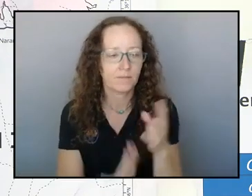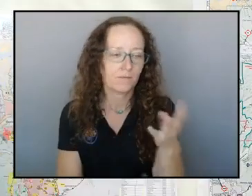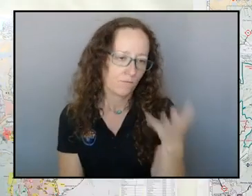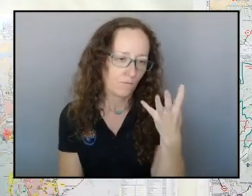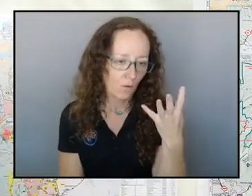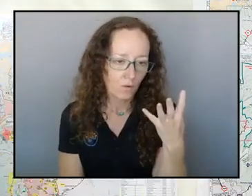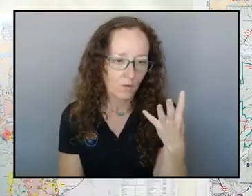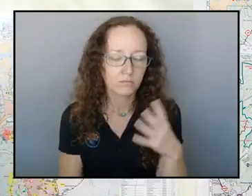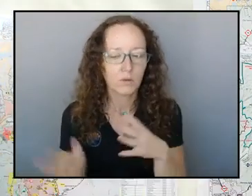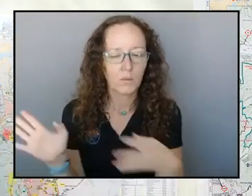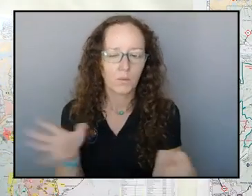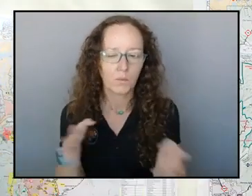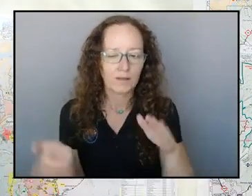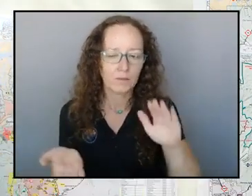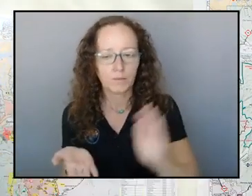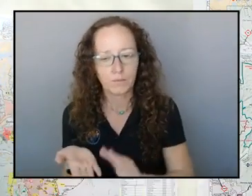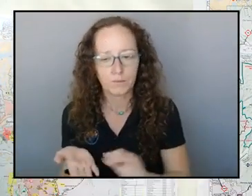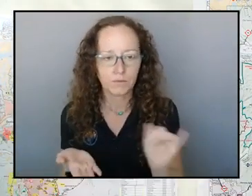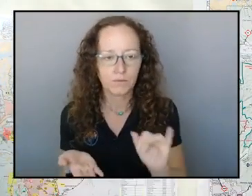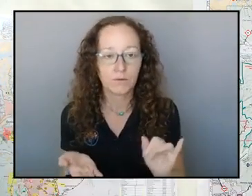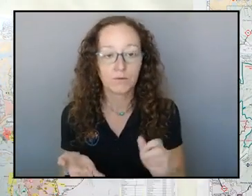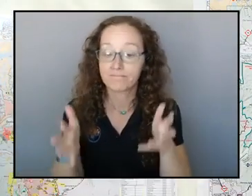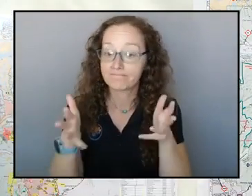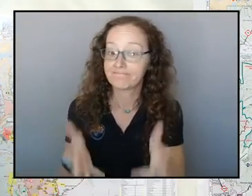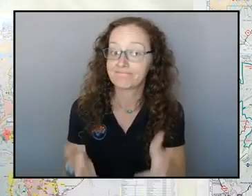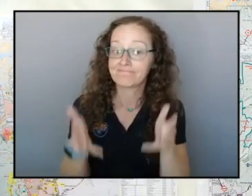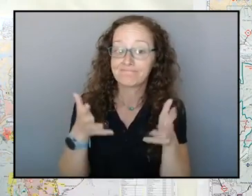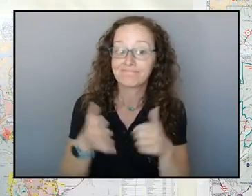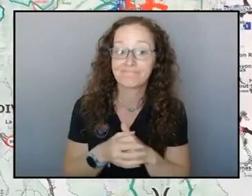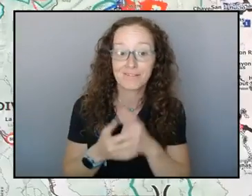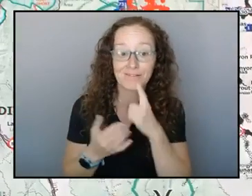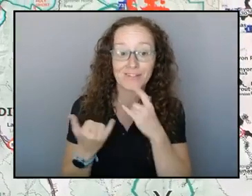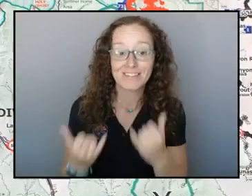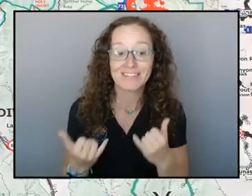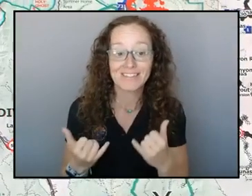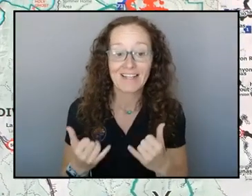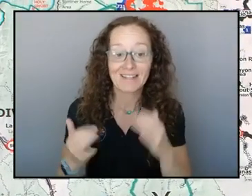guys with that today. Hope you guys have a good one out there.